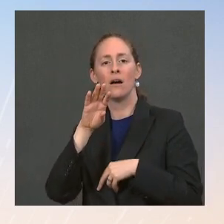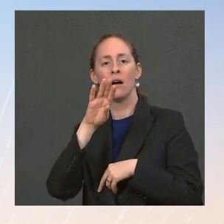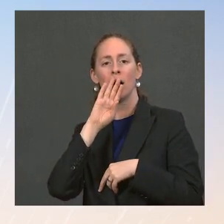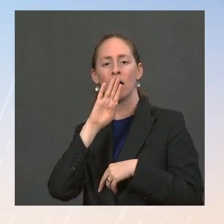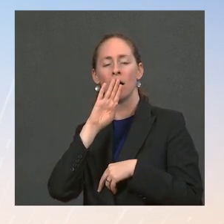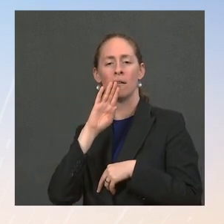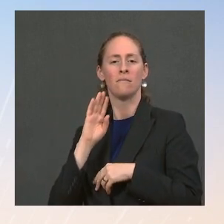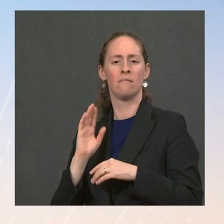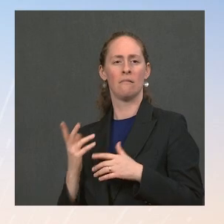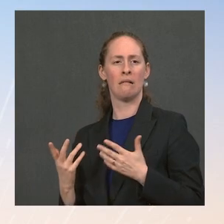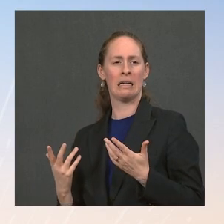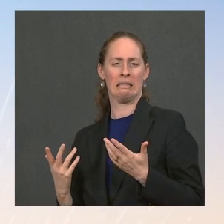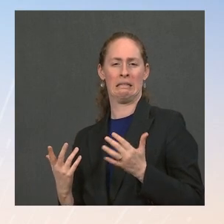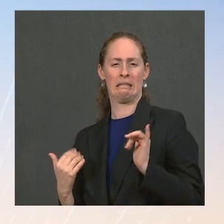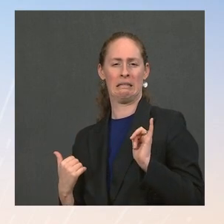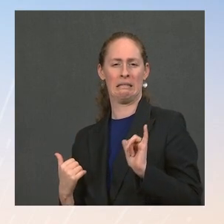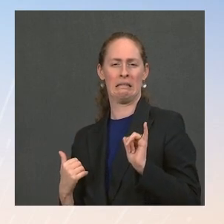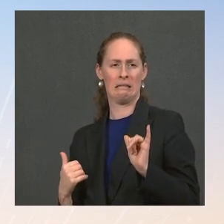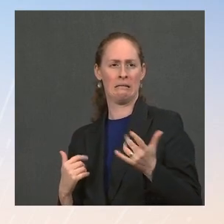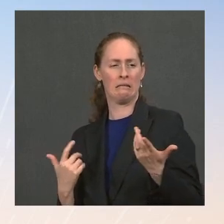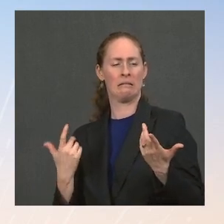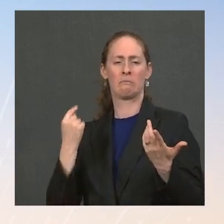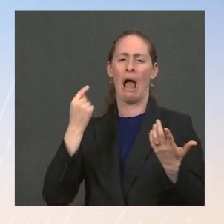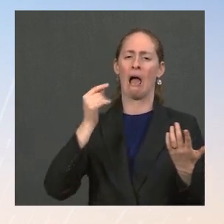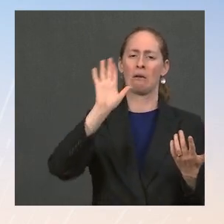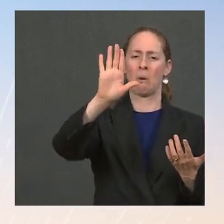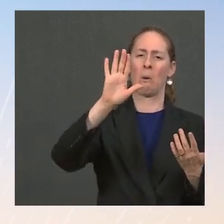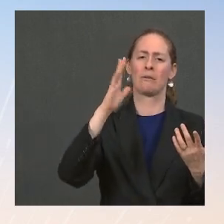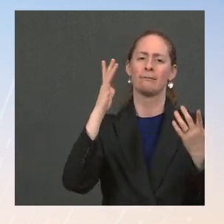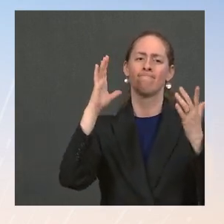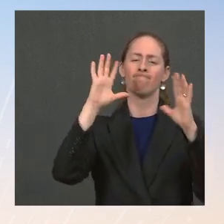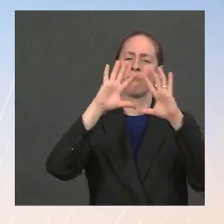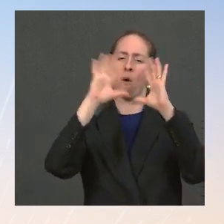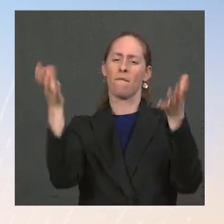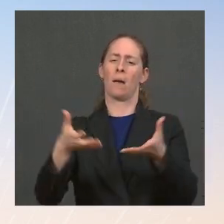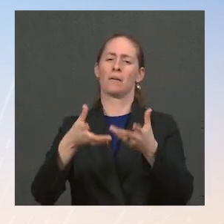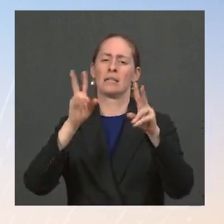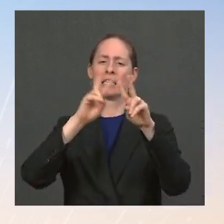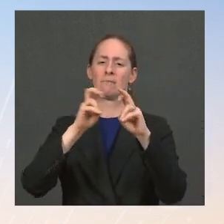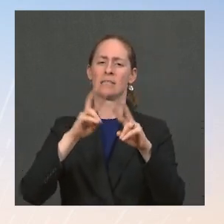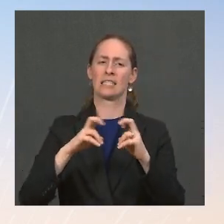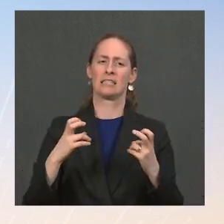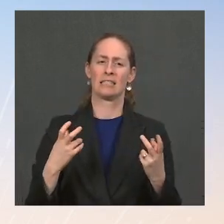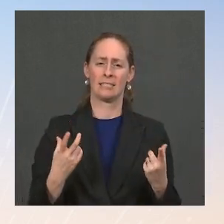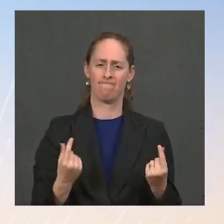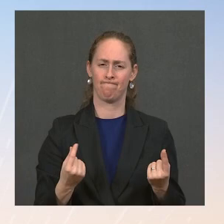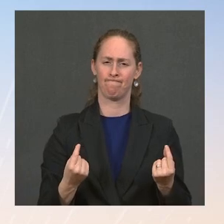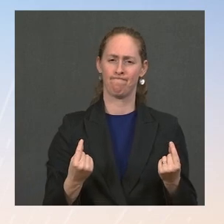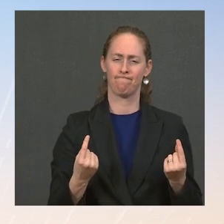with regards to his presidency? And do you see a need, at this point, to course correct, perhaps?